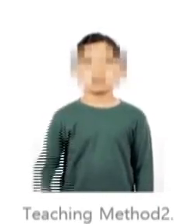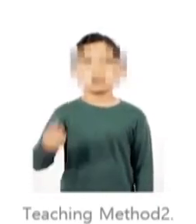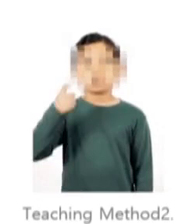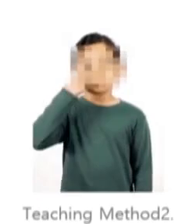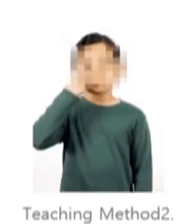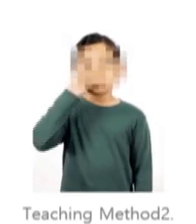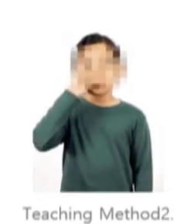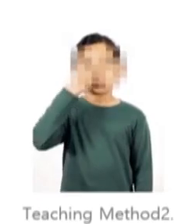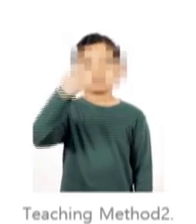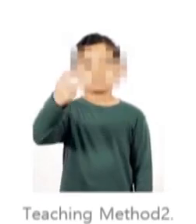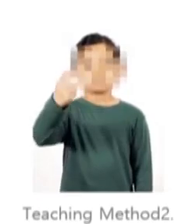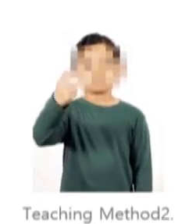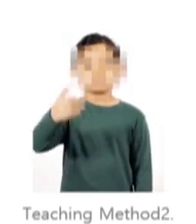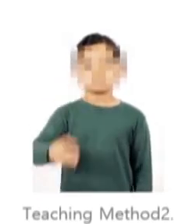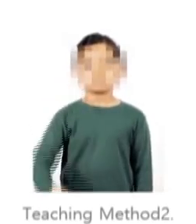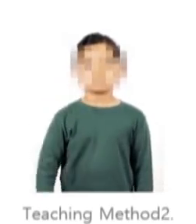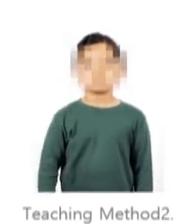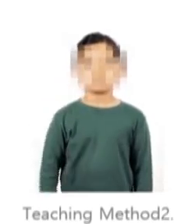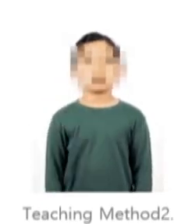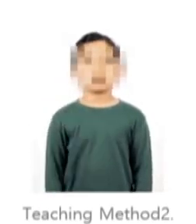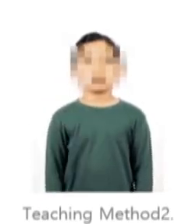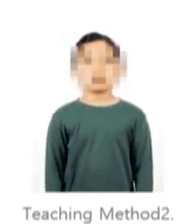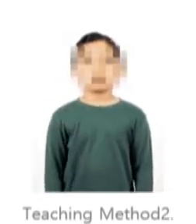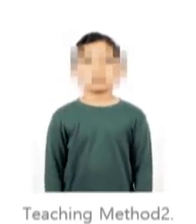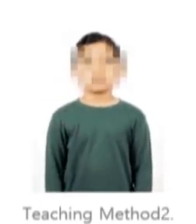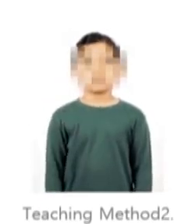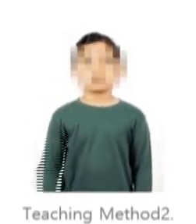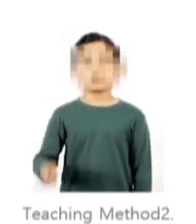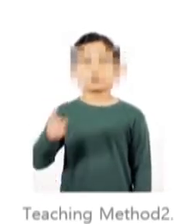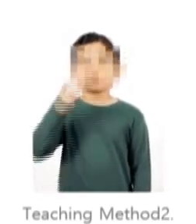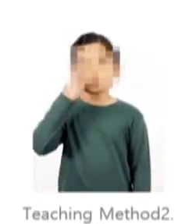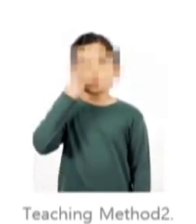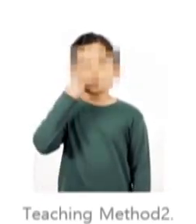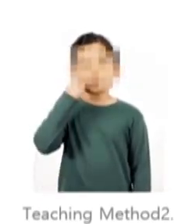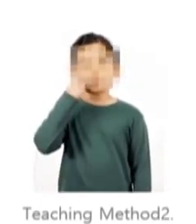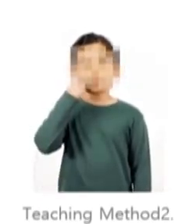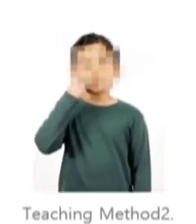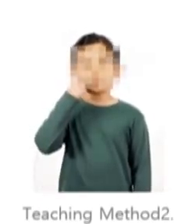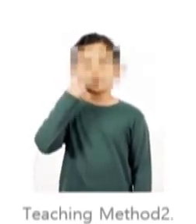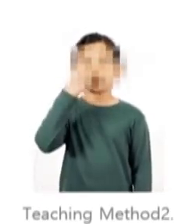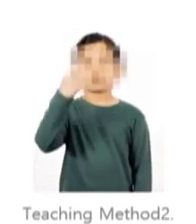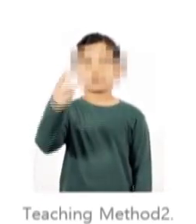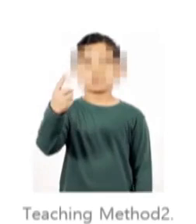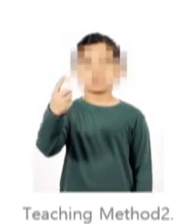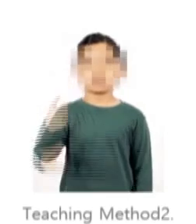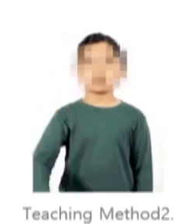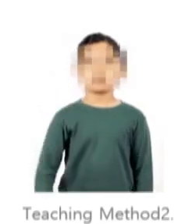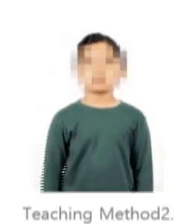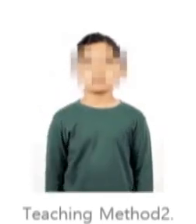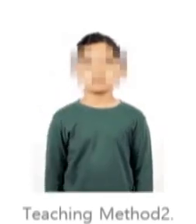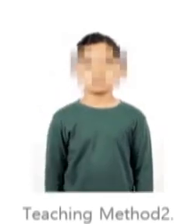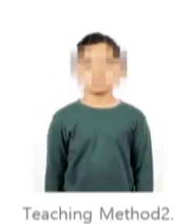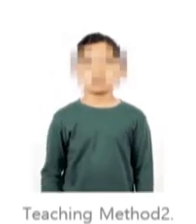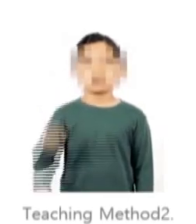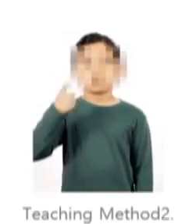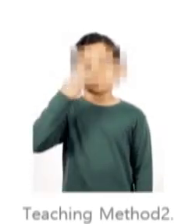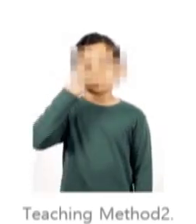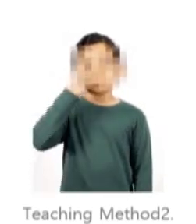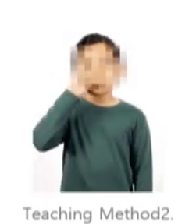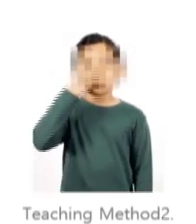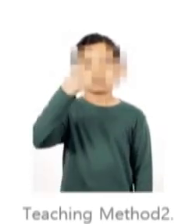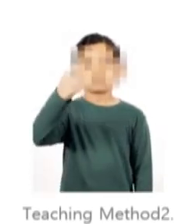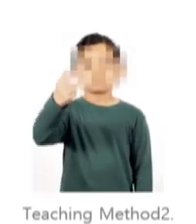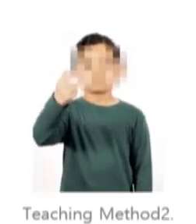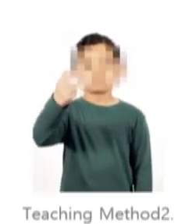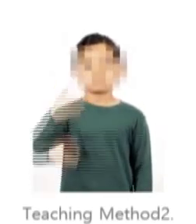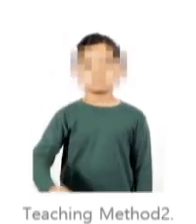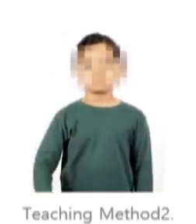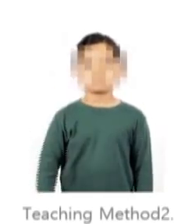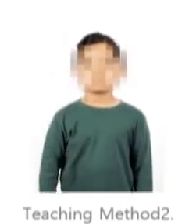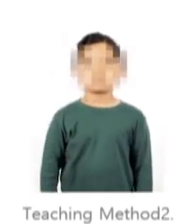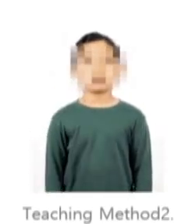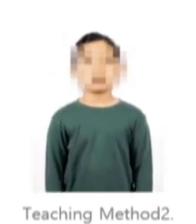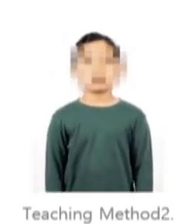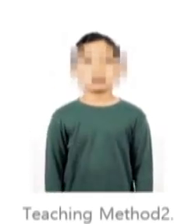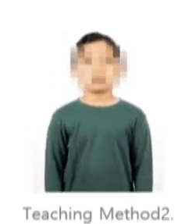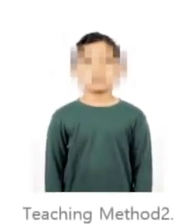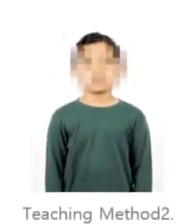From literature reviews and expert group interviews, we derived that the existing Sondam education method has several limitations